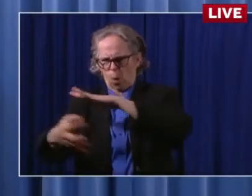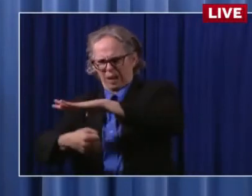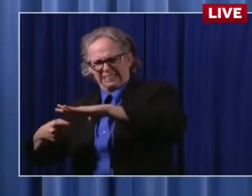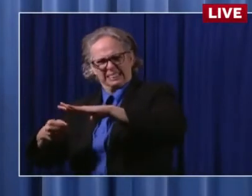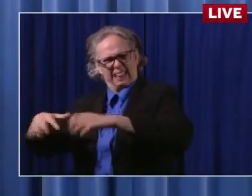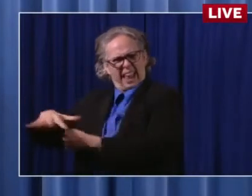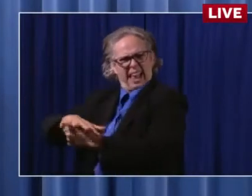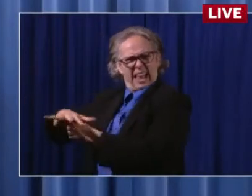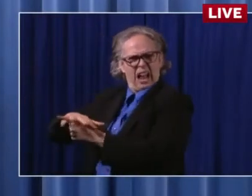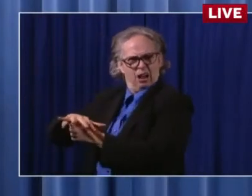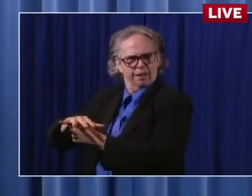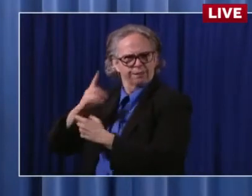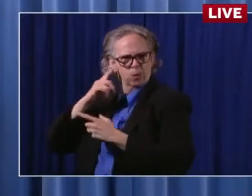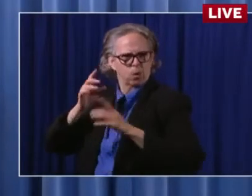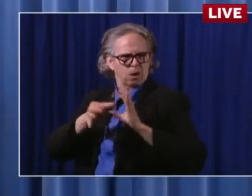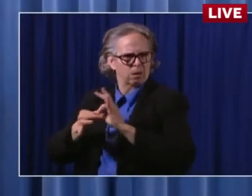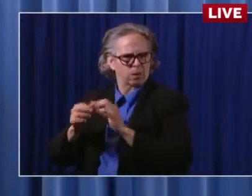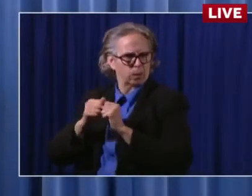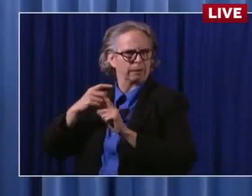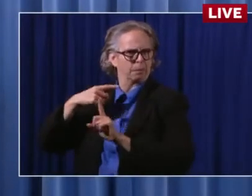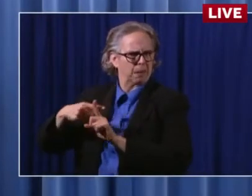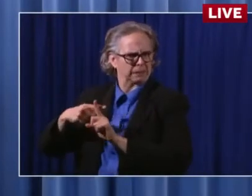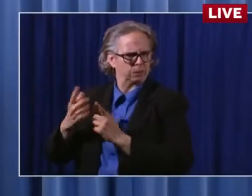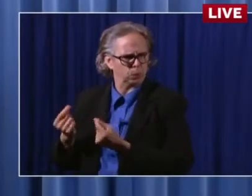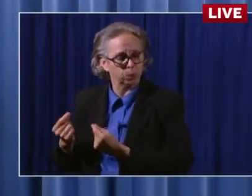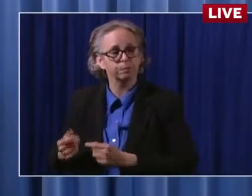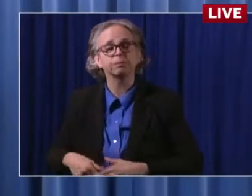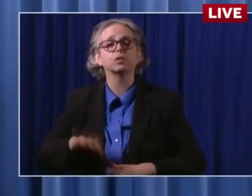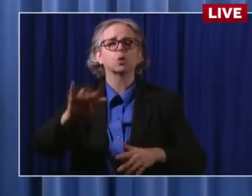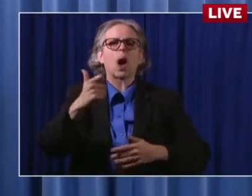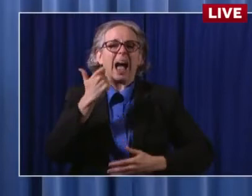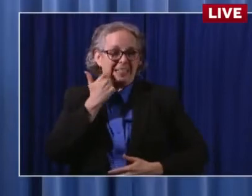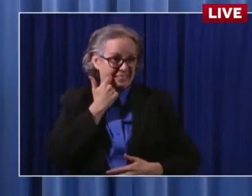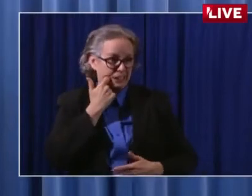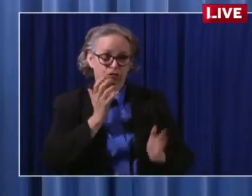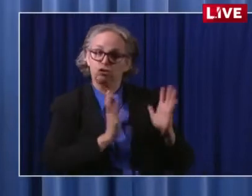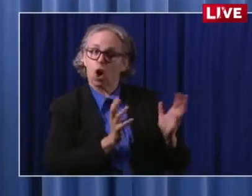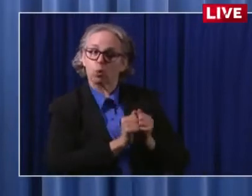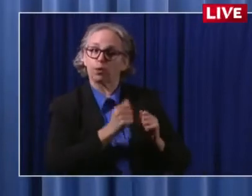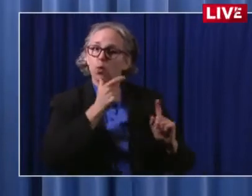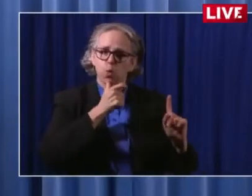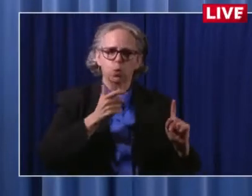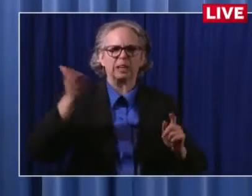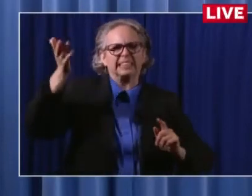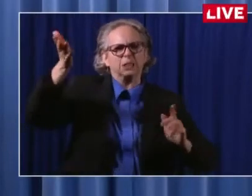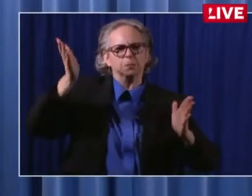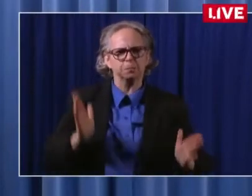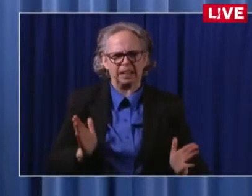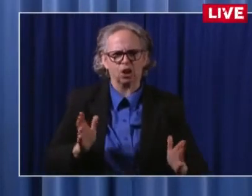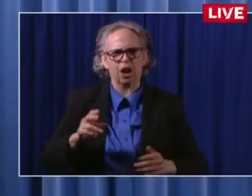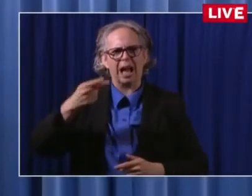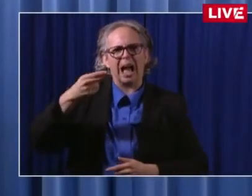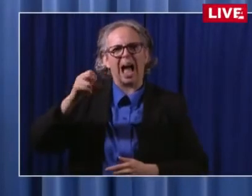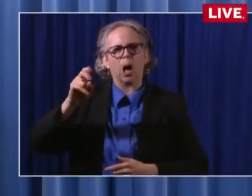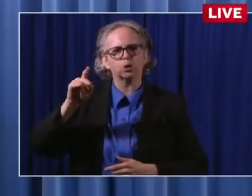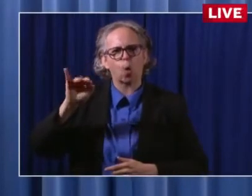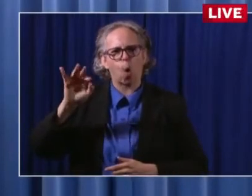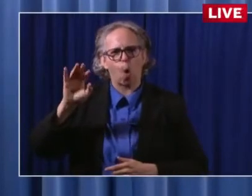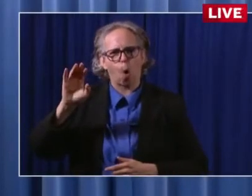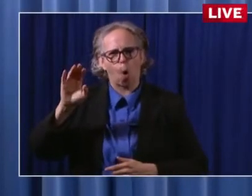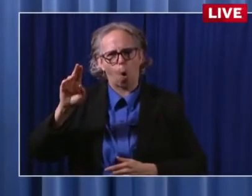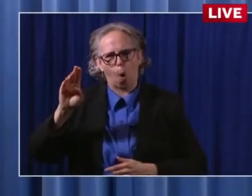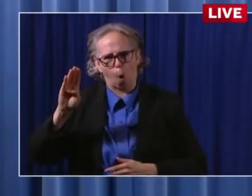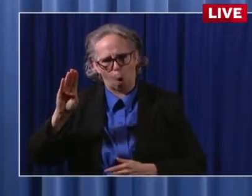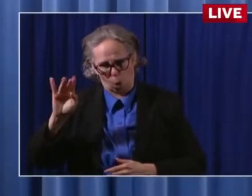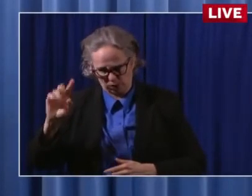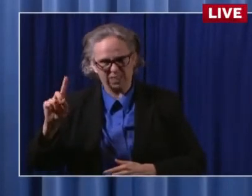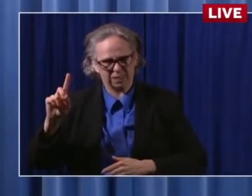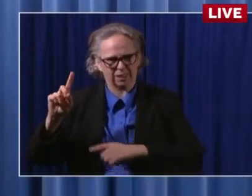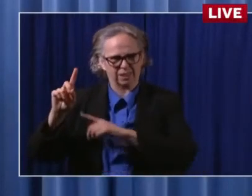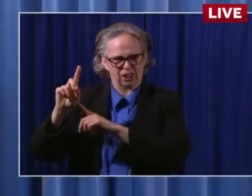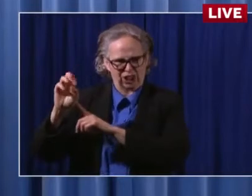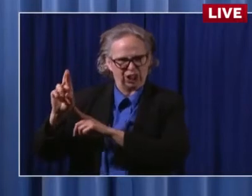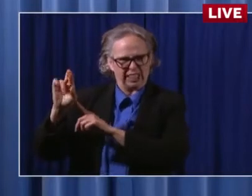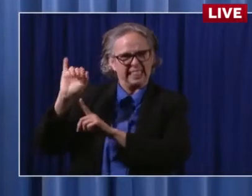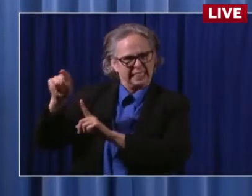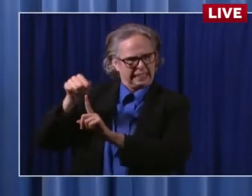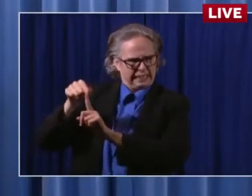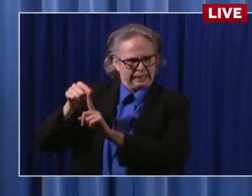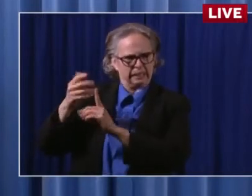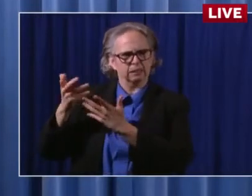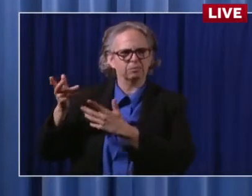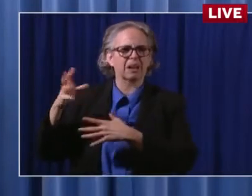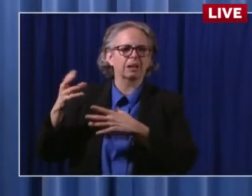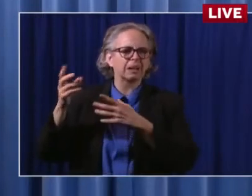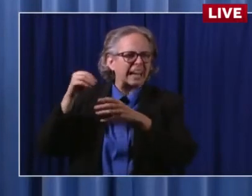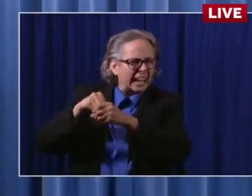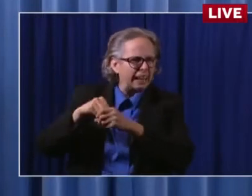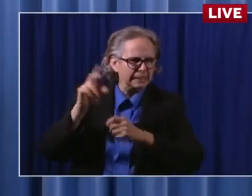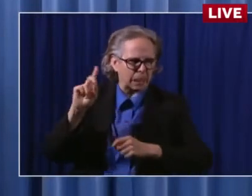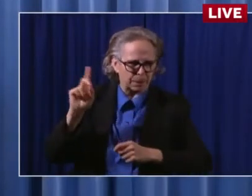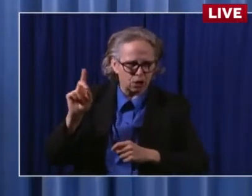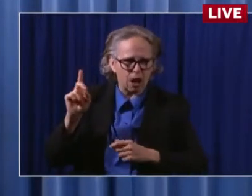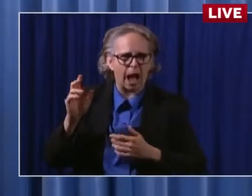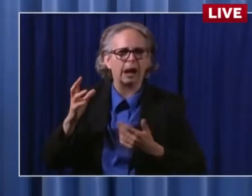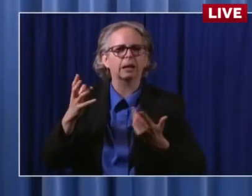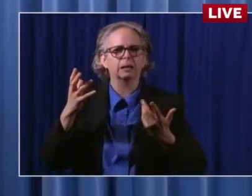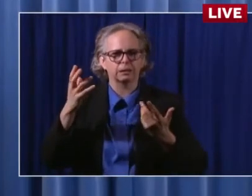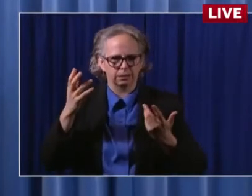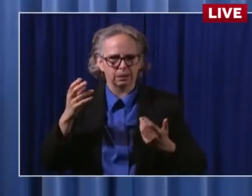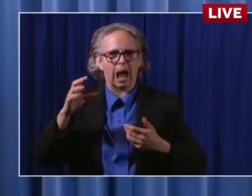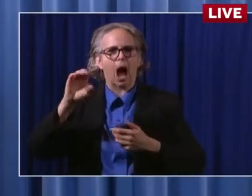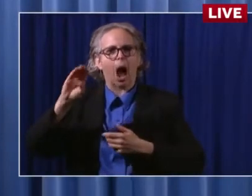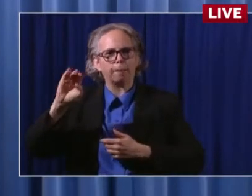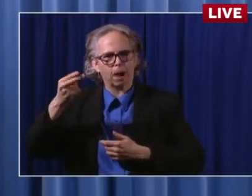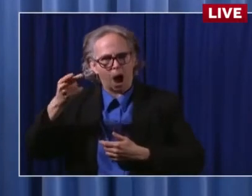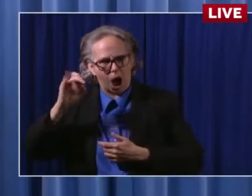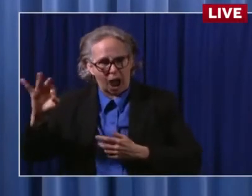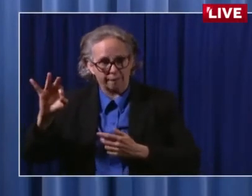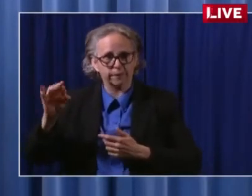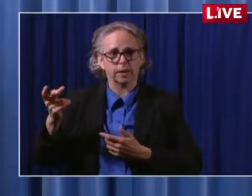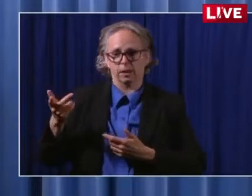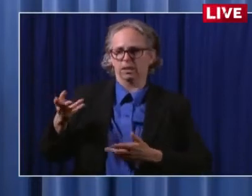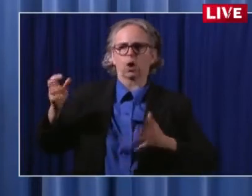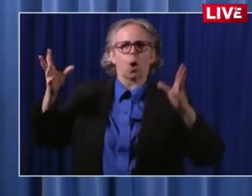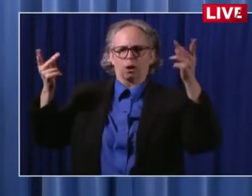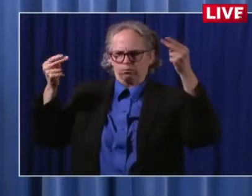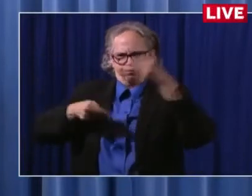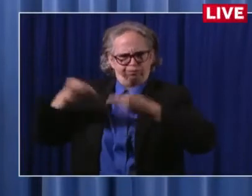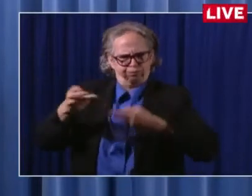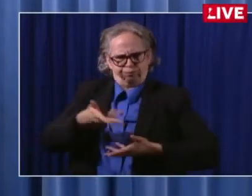SO TO HELP ADDRESS THESE INCREASING COSTS, I HAVE SPOKEN AND WORKED WITH SPEAKER HOUSEHOLDER, SENATE PRESIDENT, AND DEMOCRAT LEADERS.